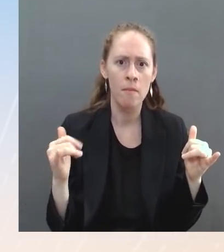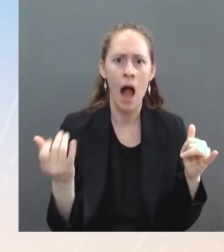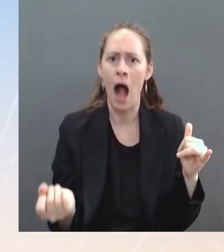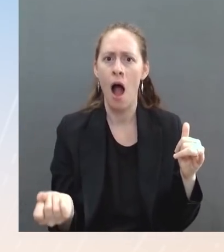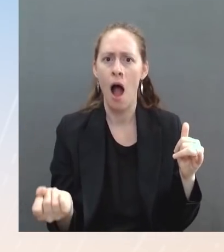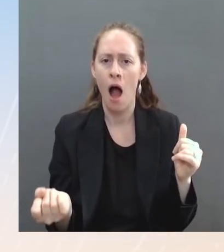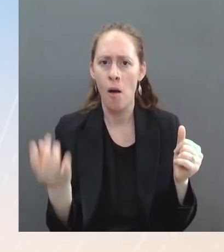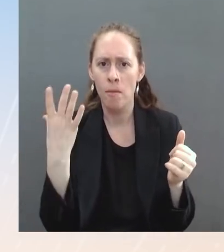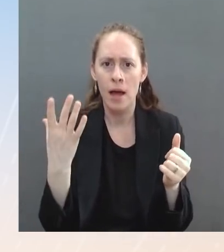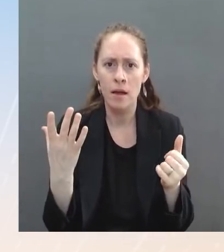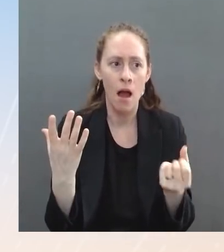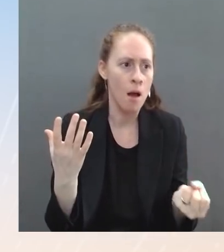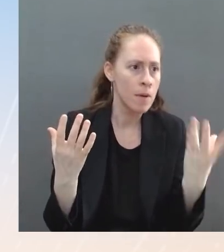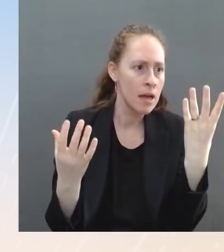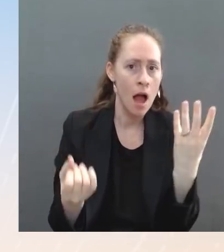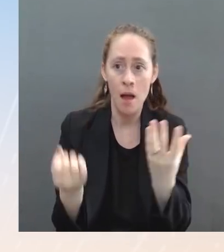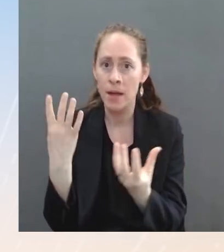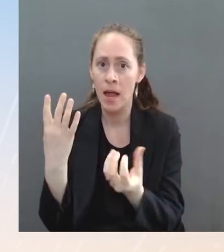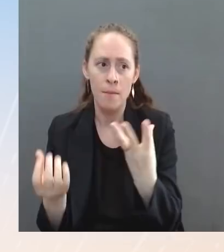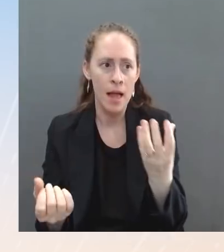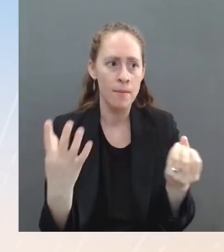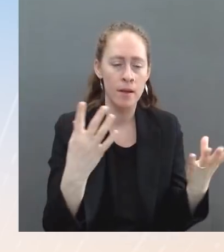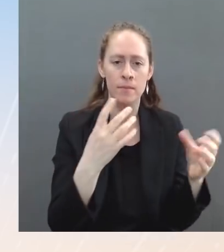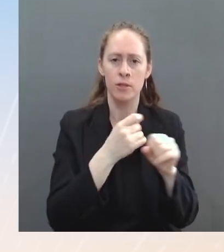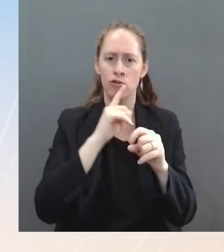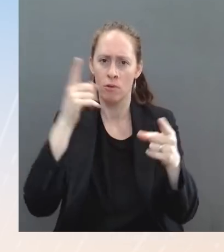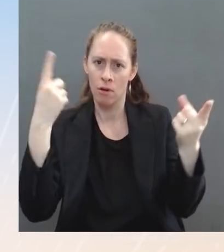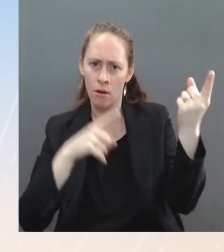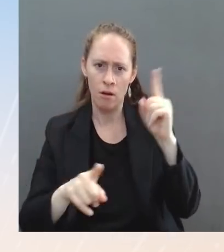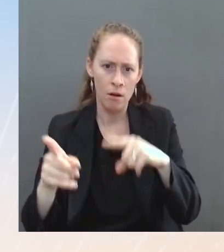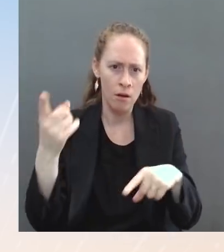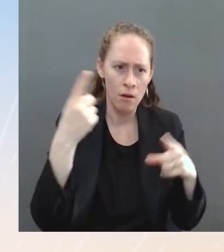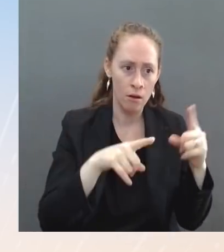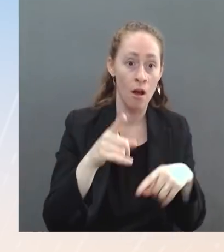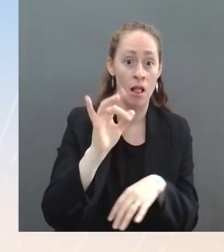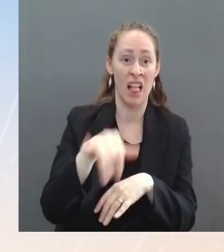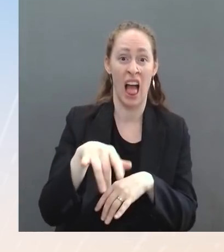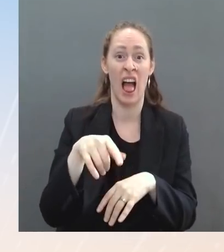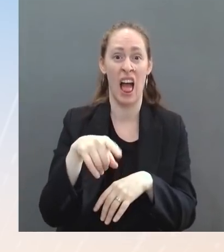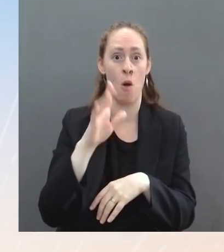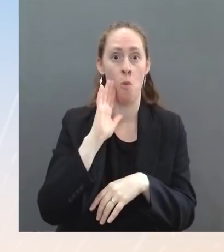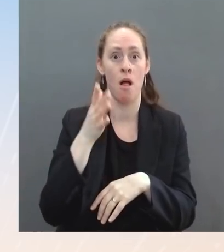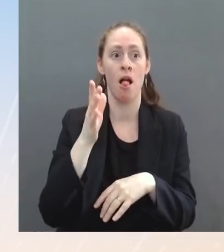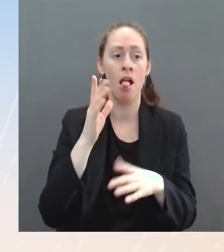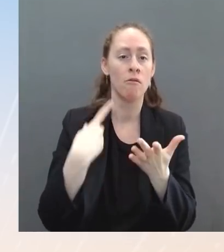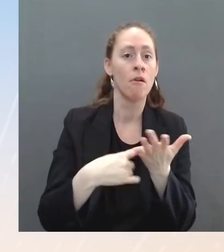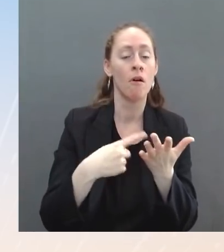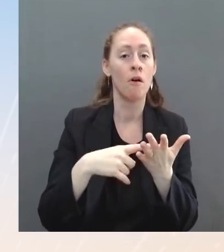that will happen starting tomorrow morning. I don't want to get ahead of it. The only thing that I would say -- and I think this is probably implicit